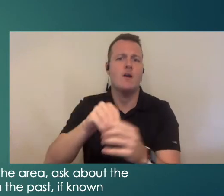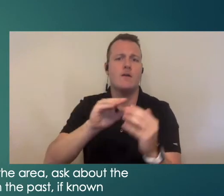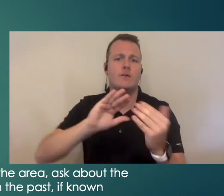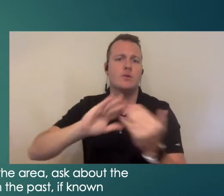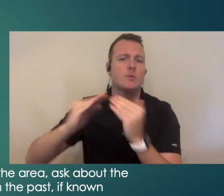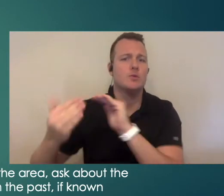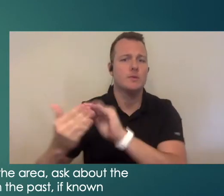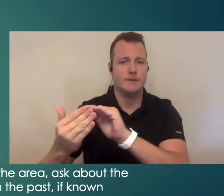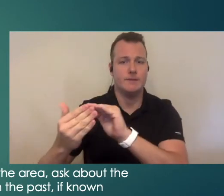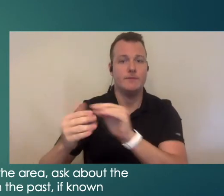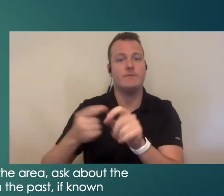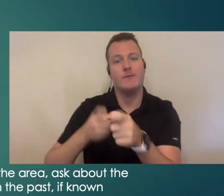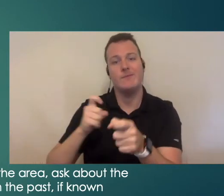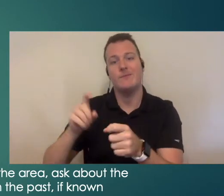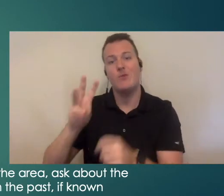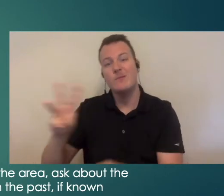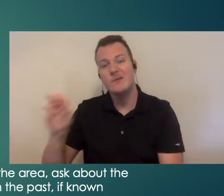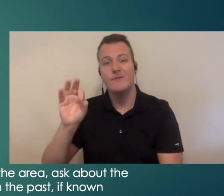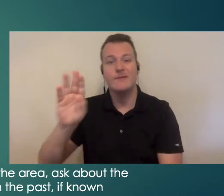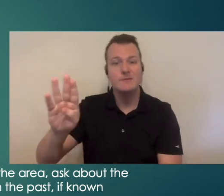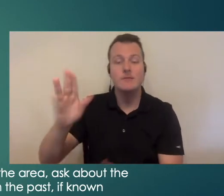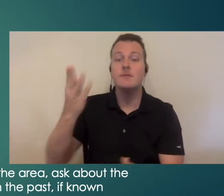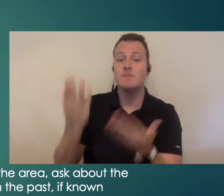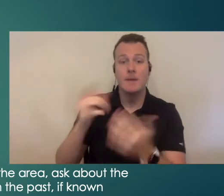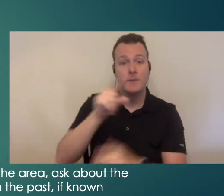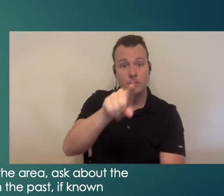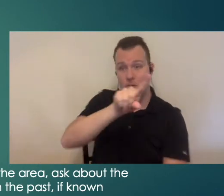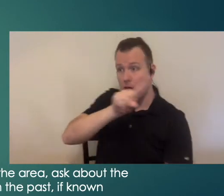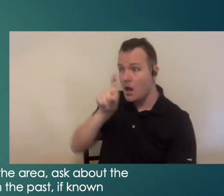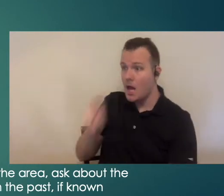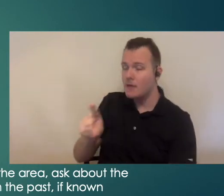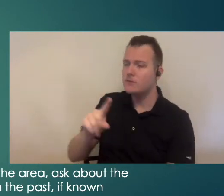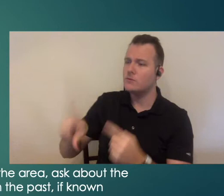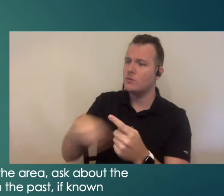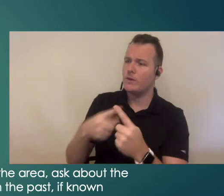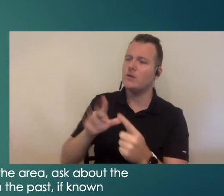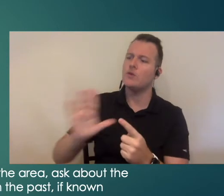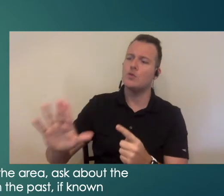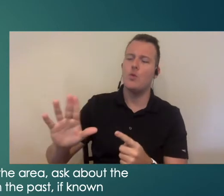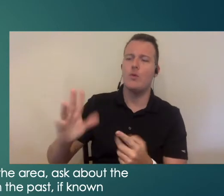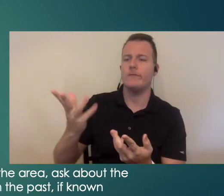page. So you might ask what expectations do they have of you when it comes to